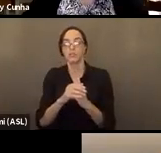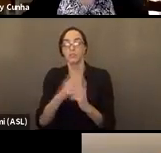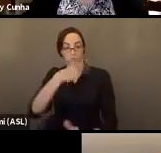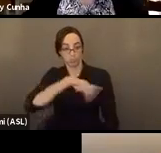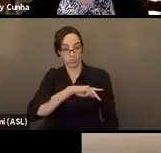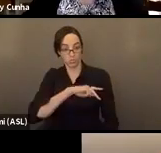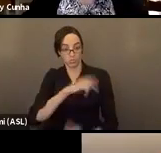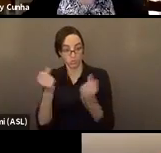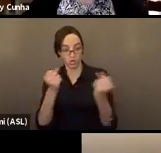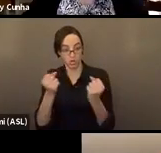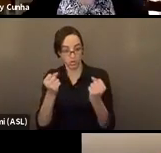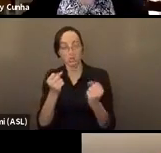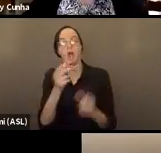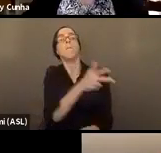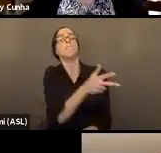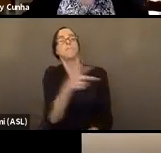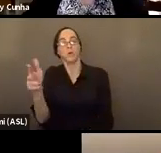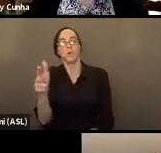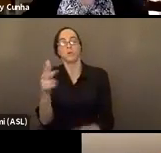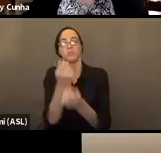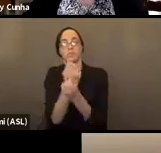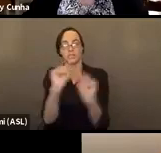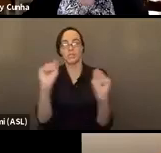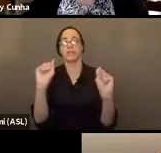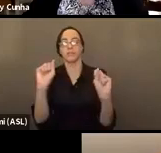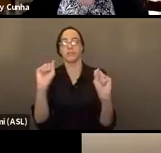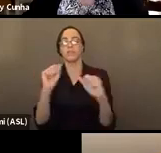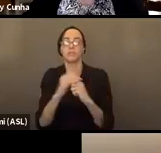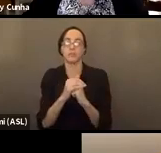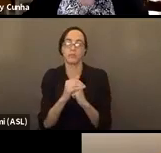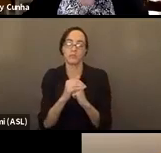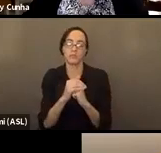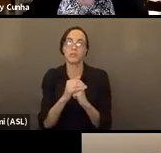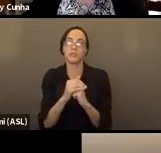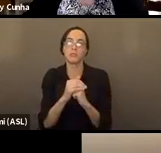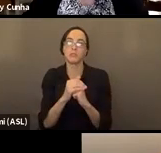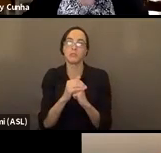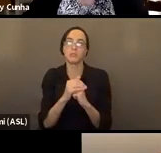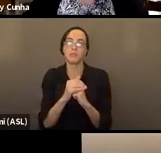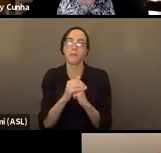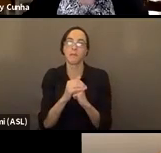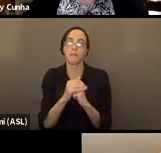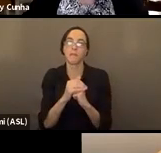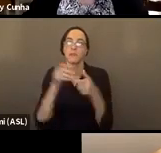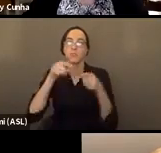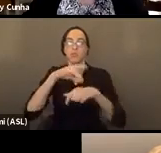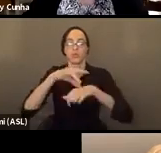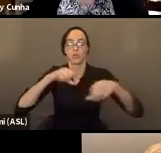pull over safely um if you're during an earthquake you also want to make sure you're not blocking the